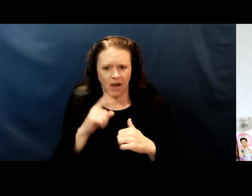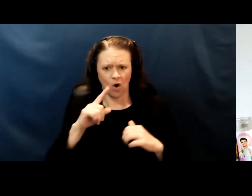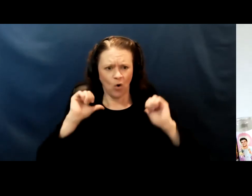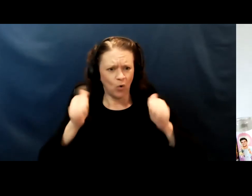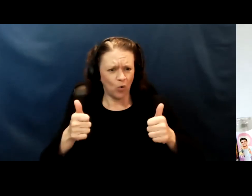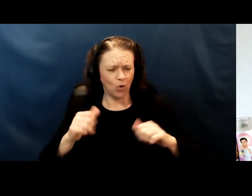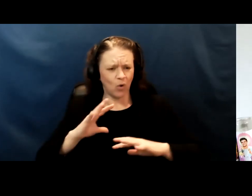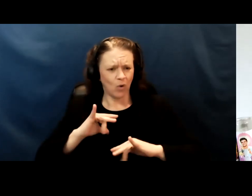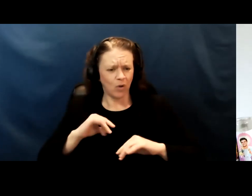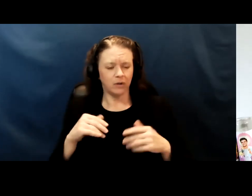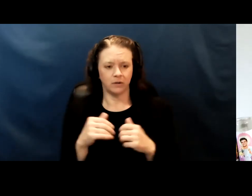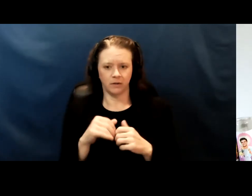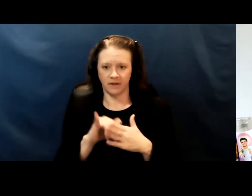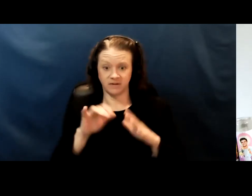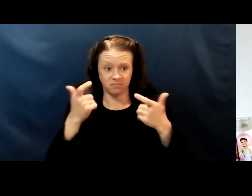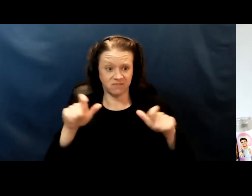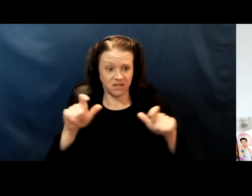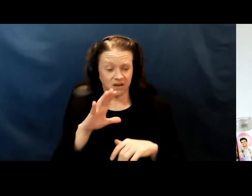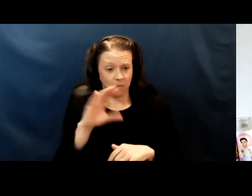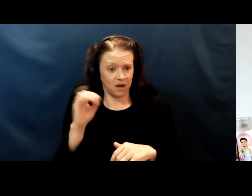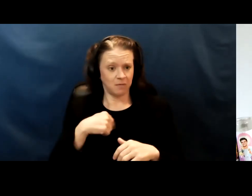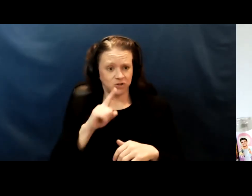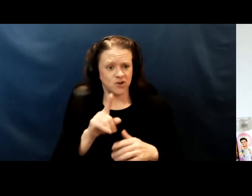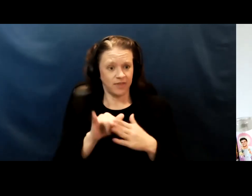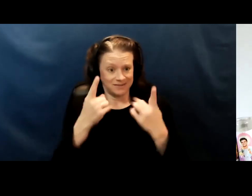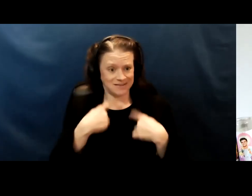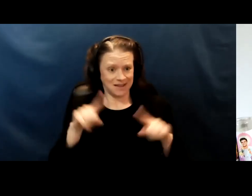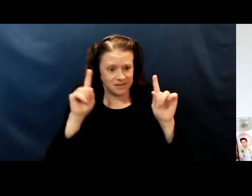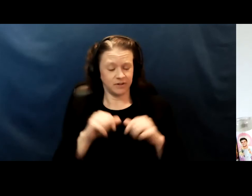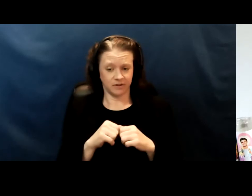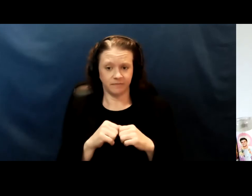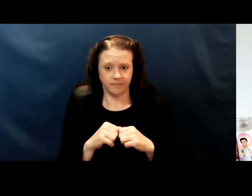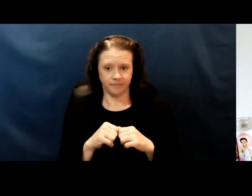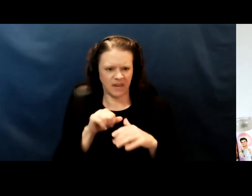sure it's accessible. So I'm on the website, trying to find information.